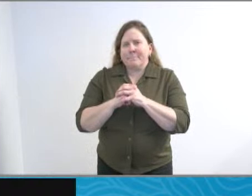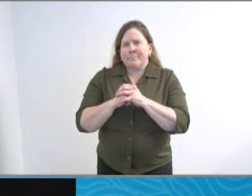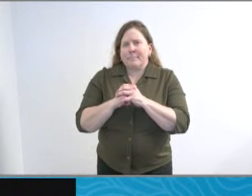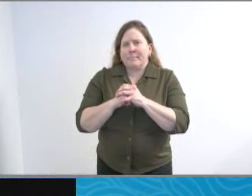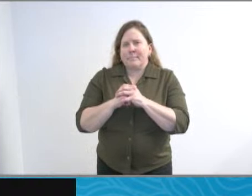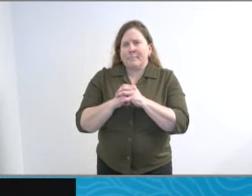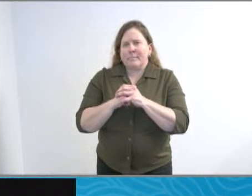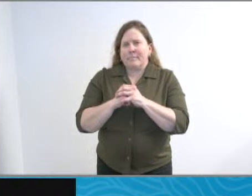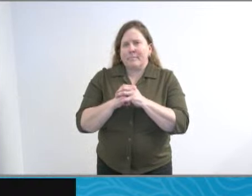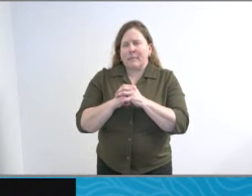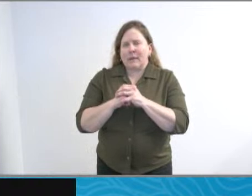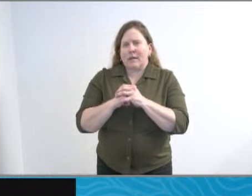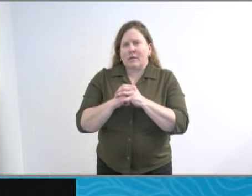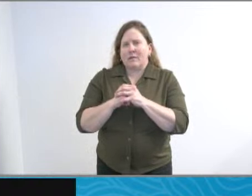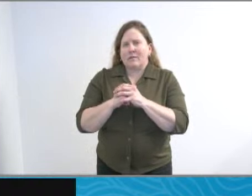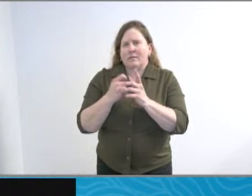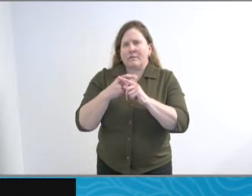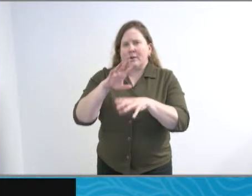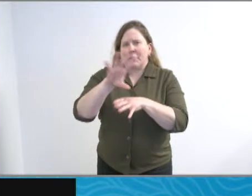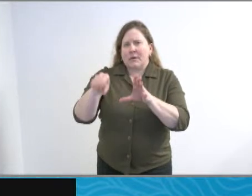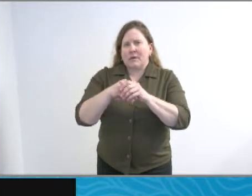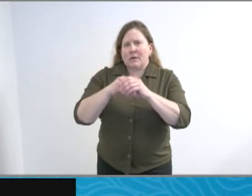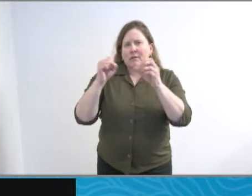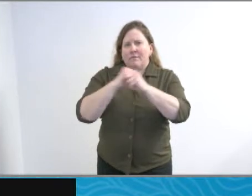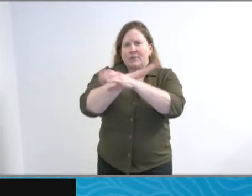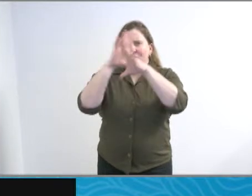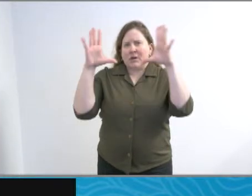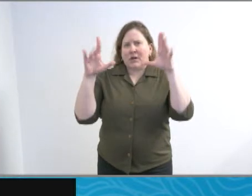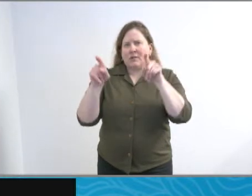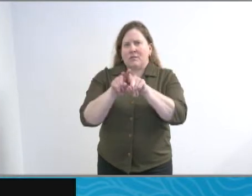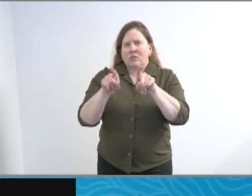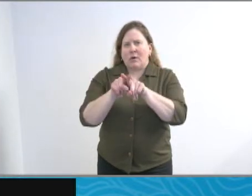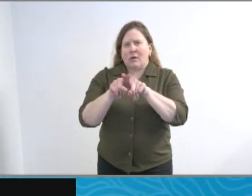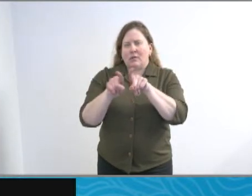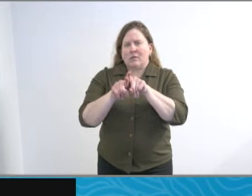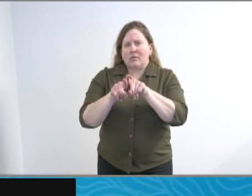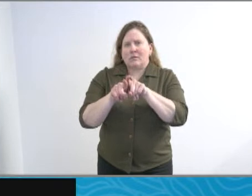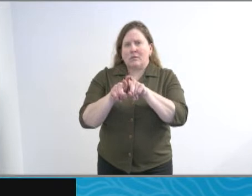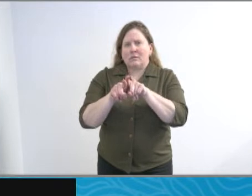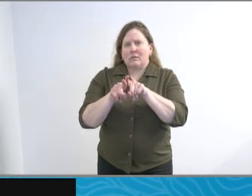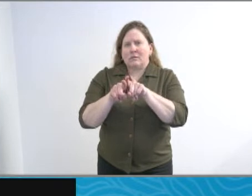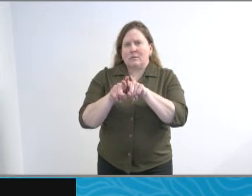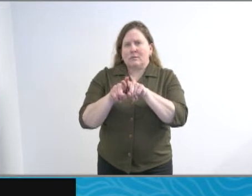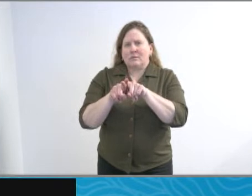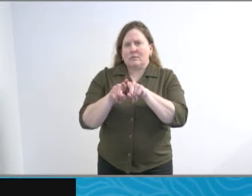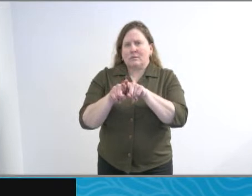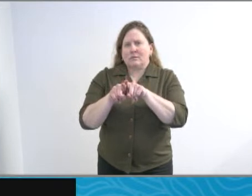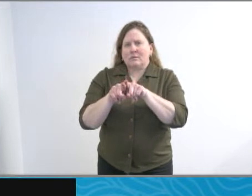from the engagement and visioning as well. We definitely keep it at the forefront